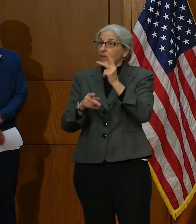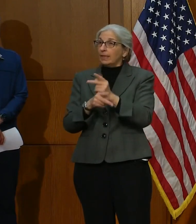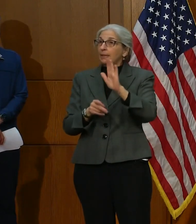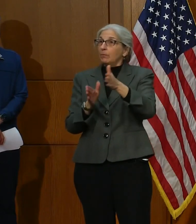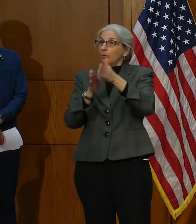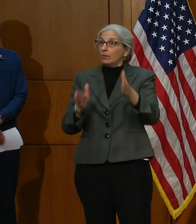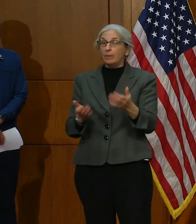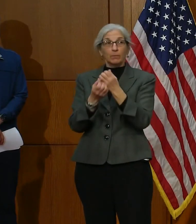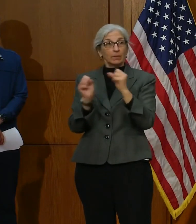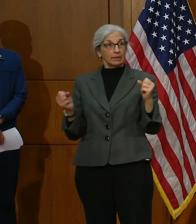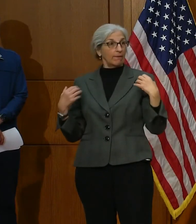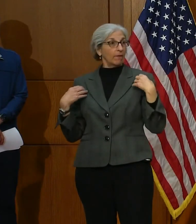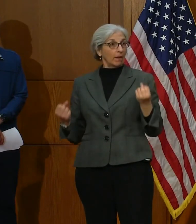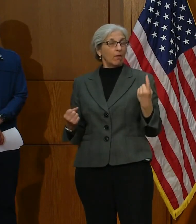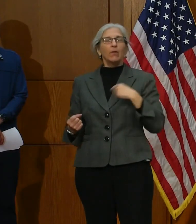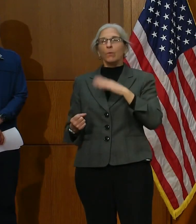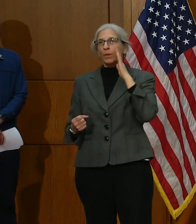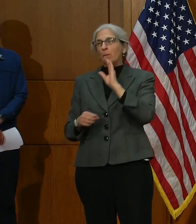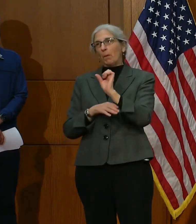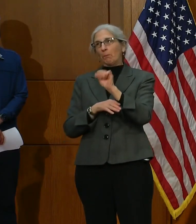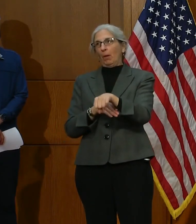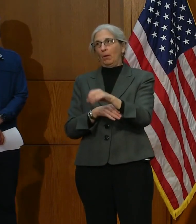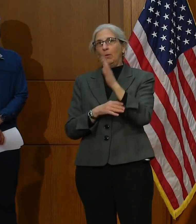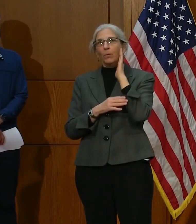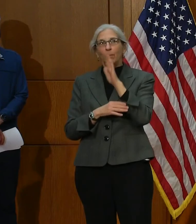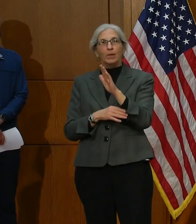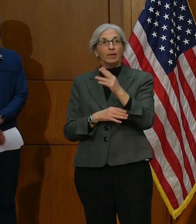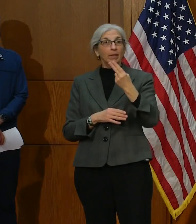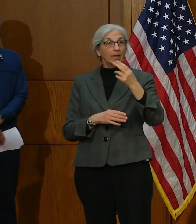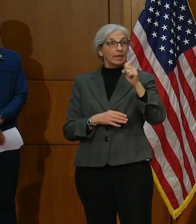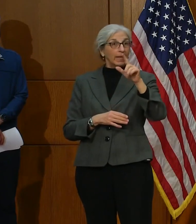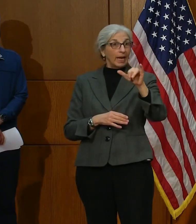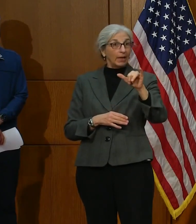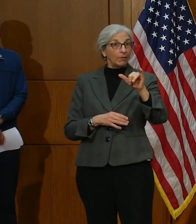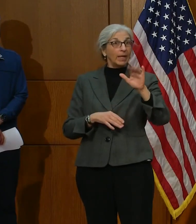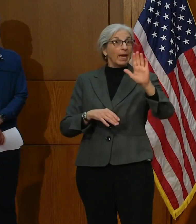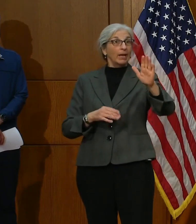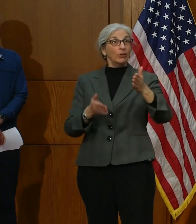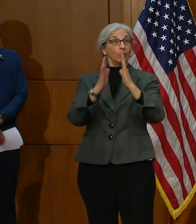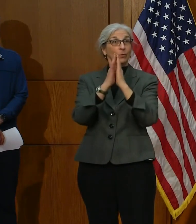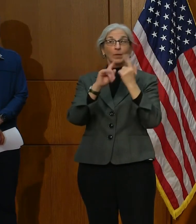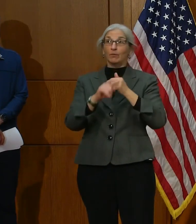GUIDELINES. KEEP YOURSELF KEEP YOUR NEIGHBORS SAFE AND HEALTHY AND WE'LL GET THROUGH THIS